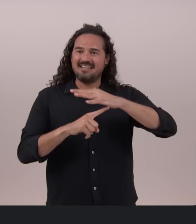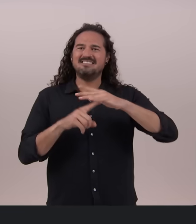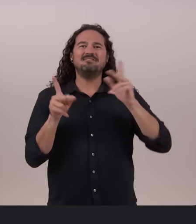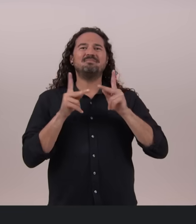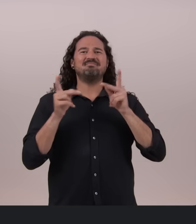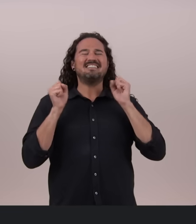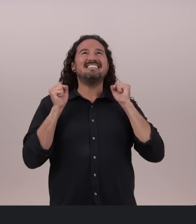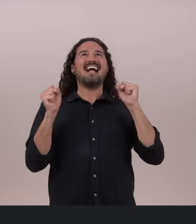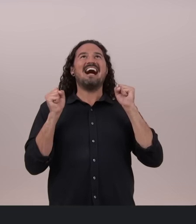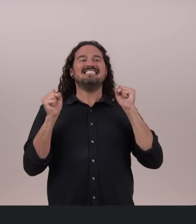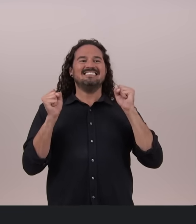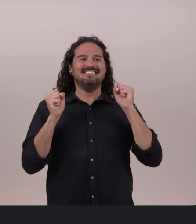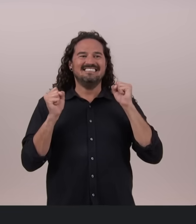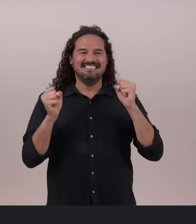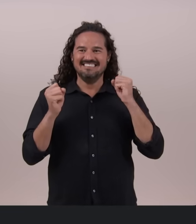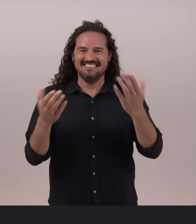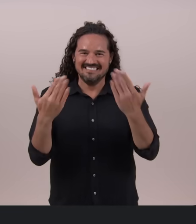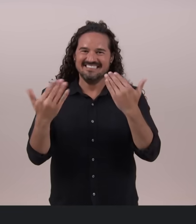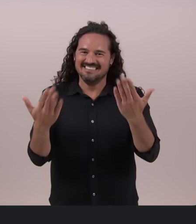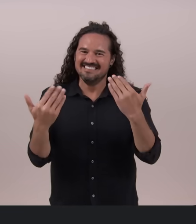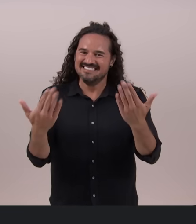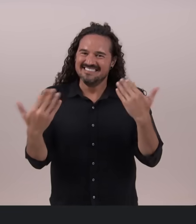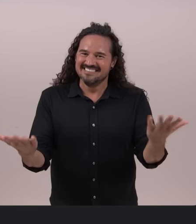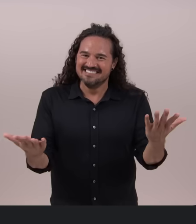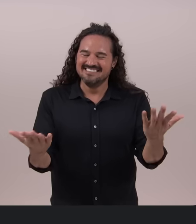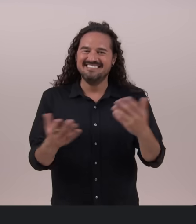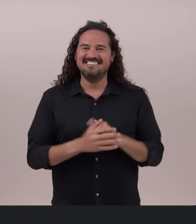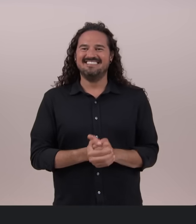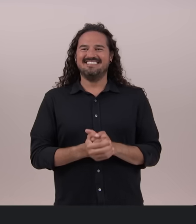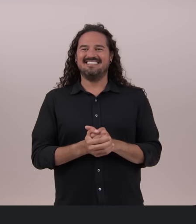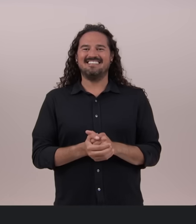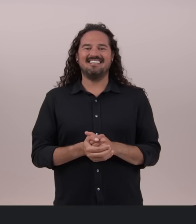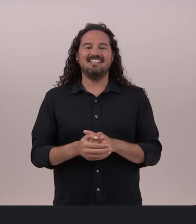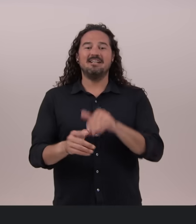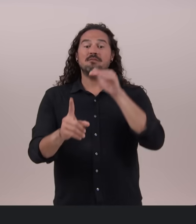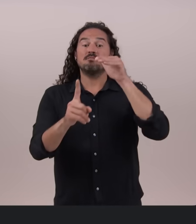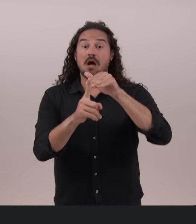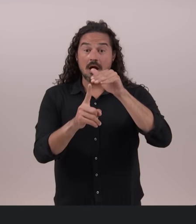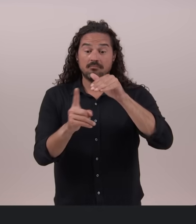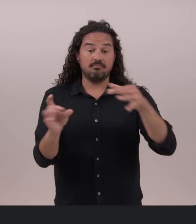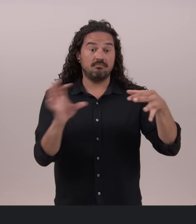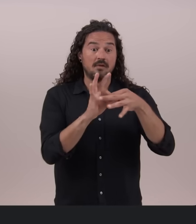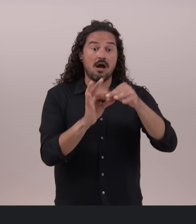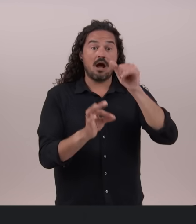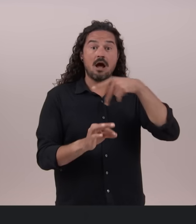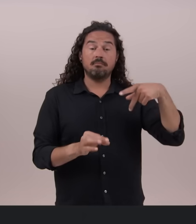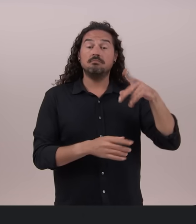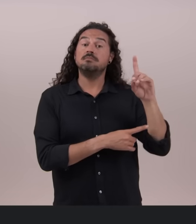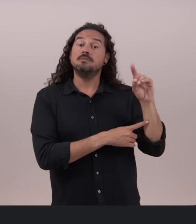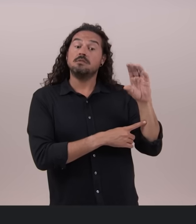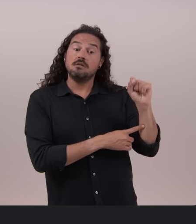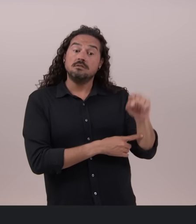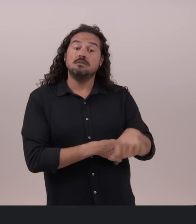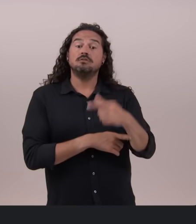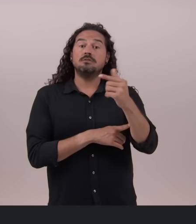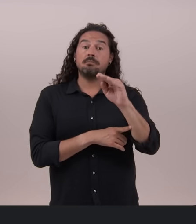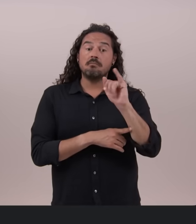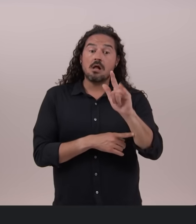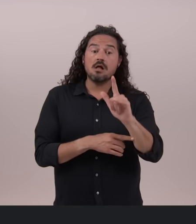Clap! You can just prompt to connect apps like Docs and Gmail and Calendar and stay completely in the flow.